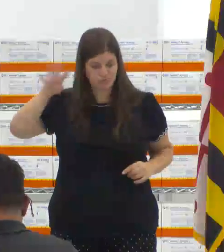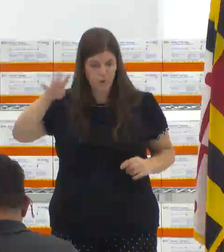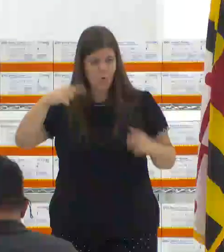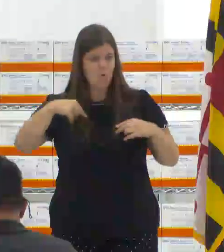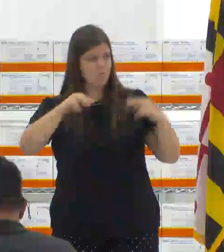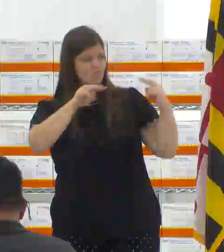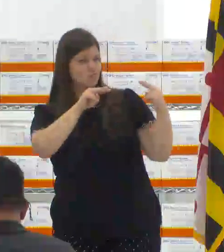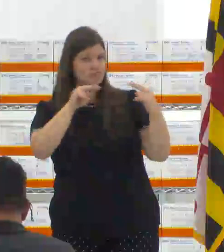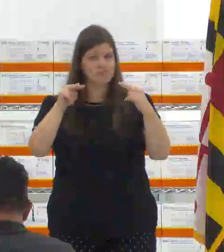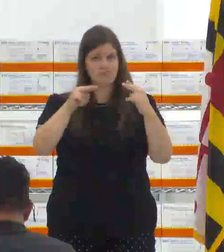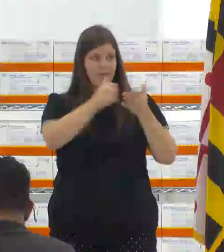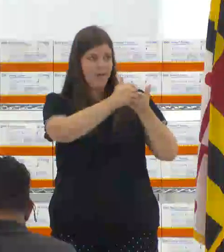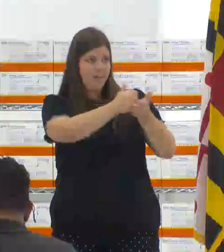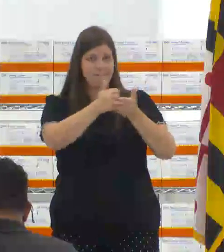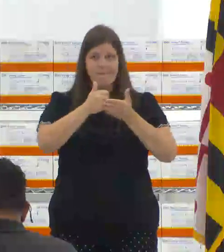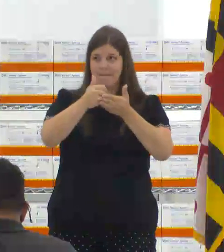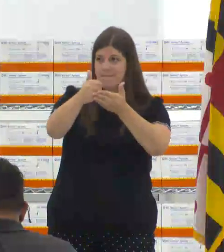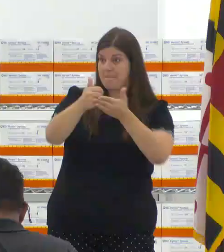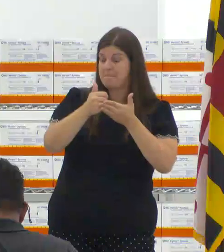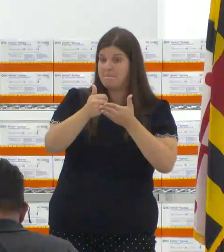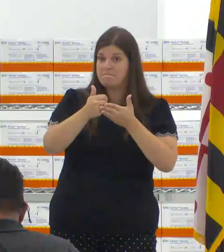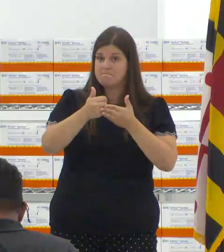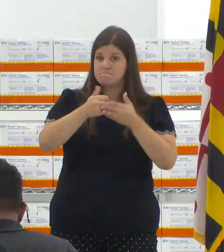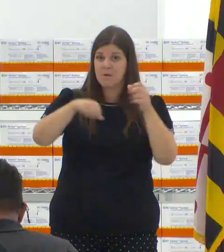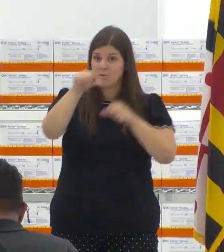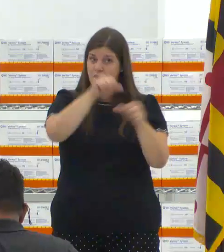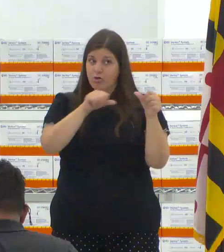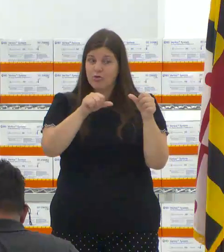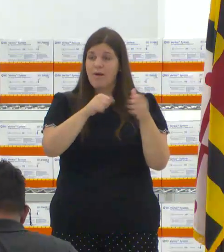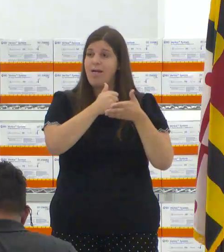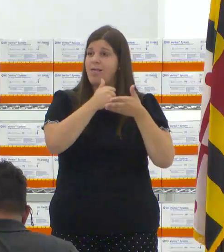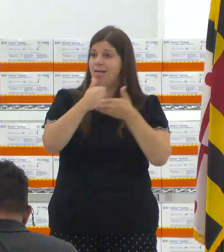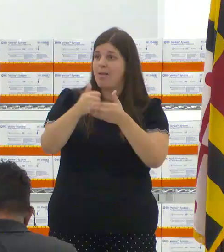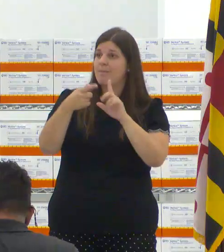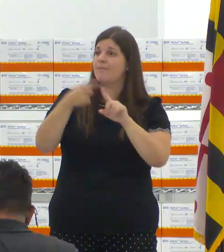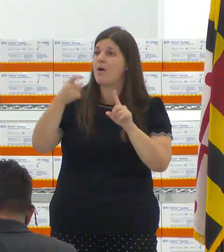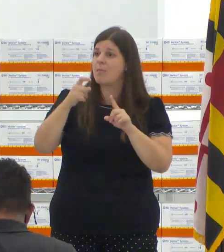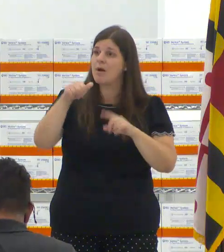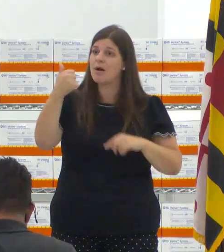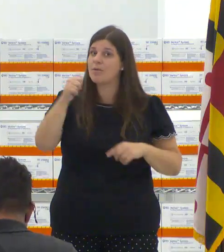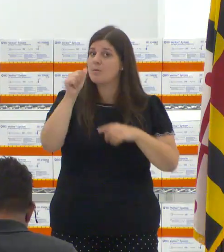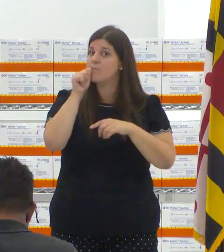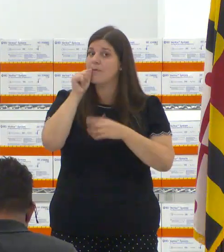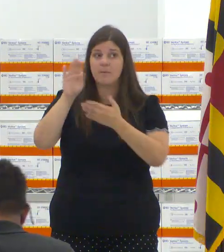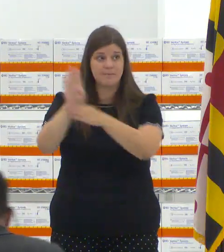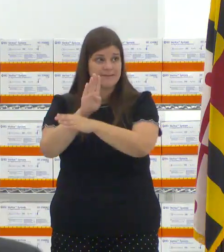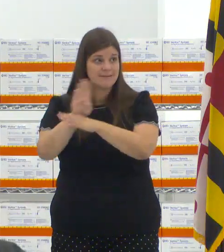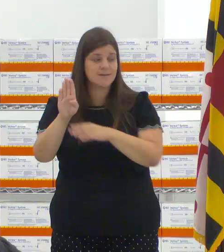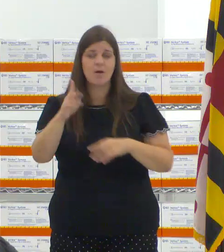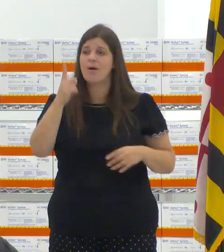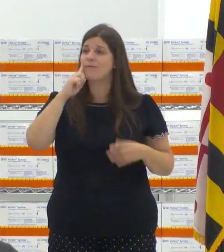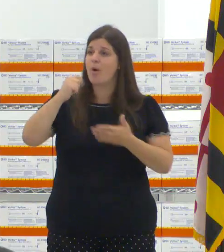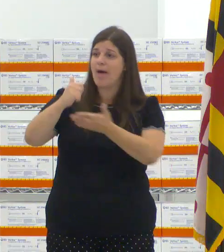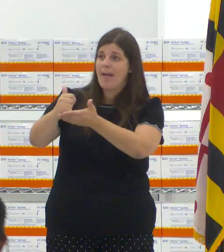BD, the Rockefeller Foundation, and my joined us in this compact. Governor colleagues from states across the country who have